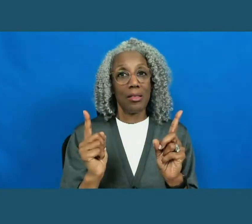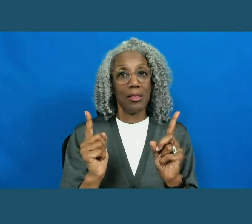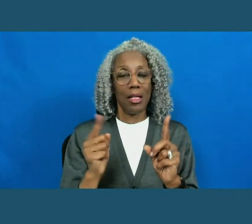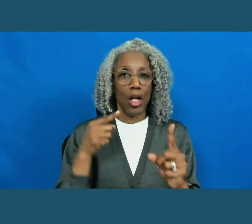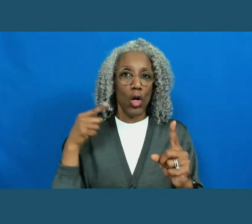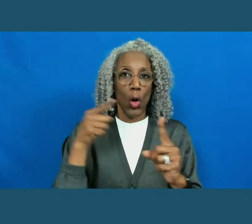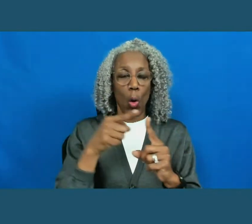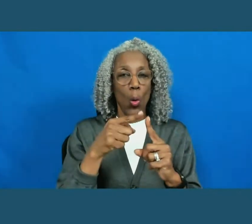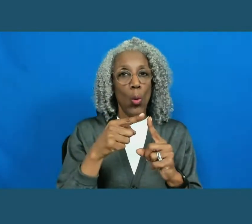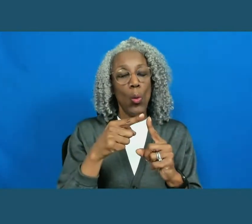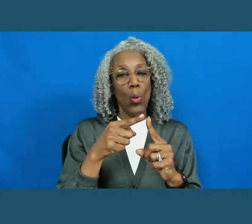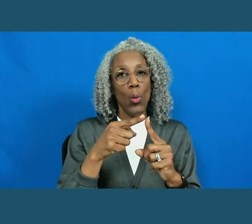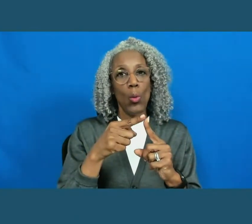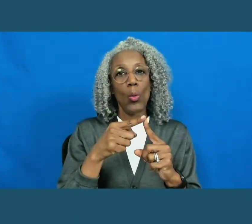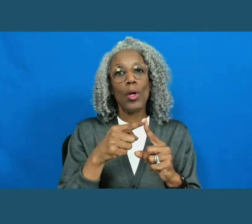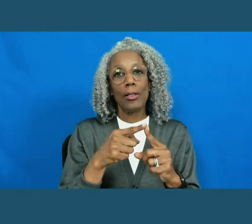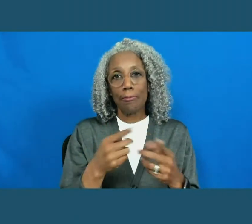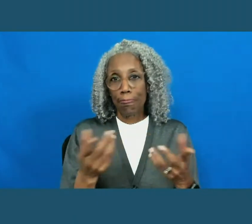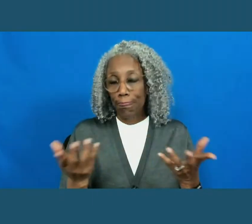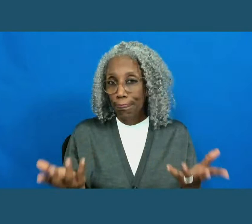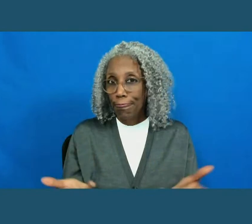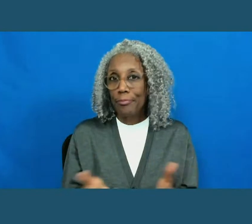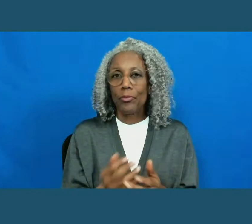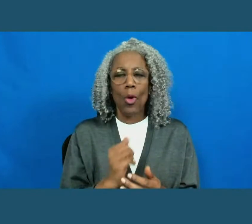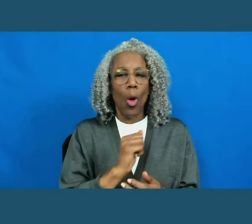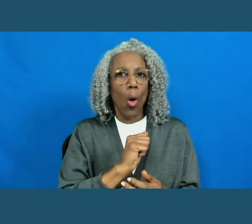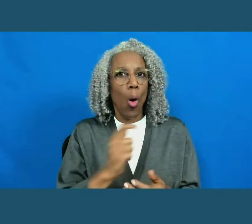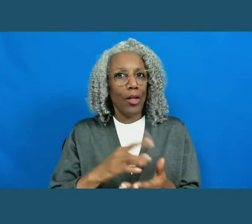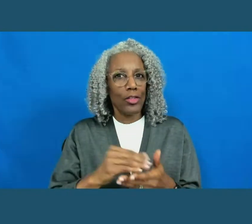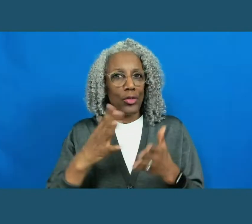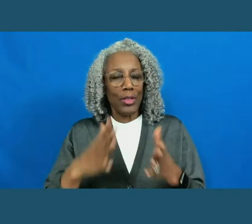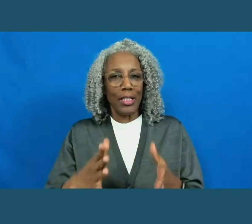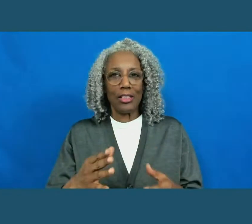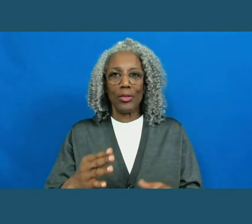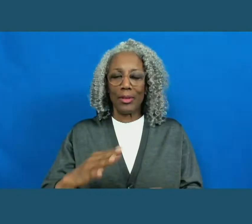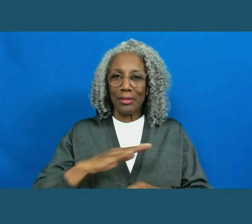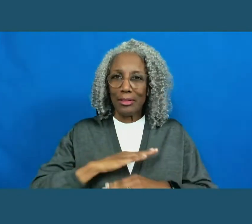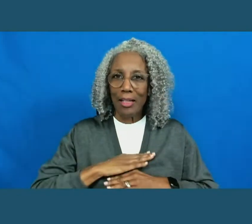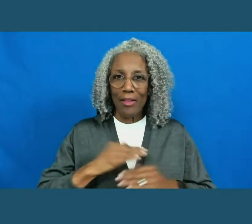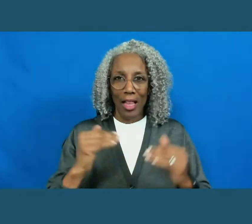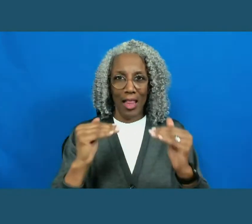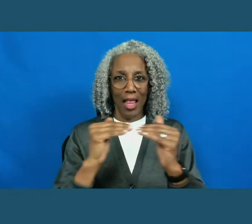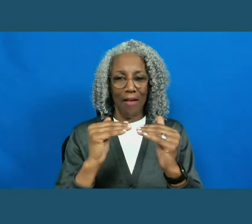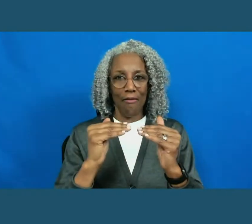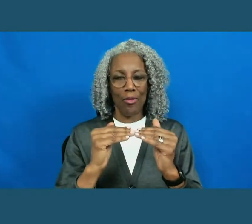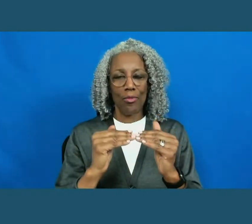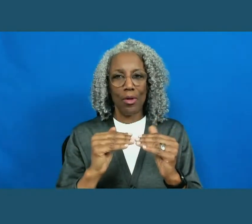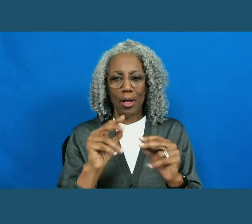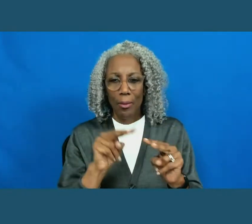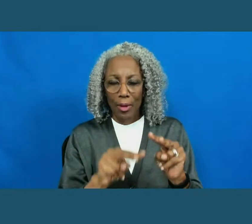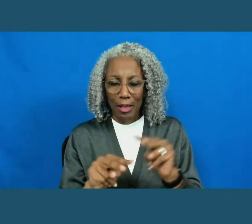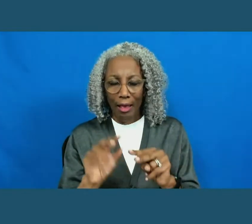but wow, Our goal is to be able